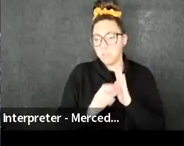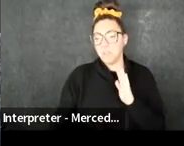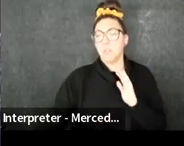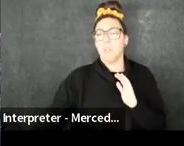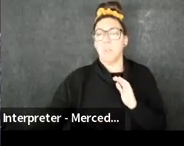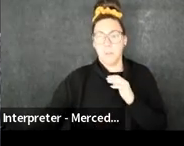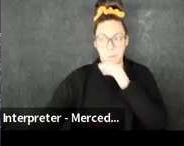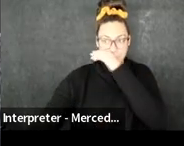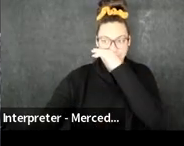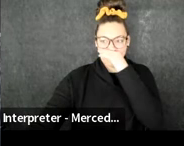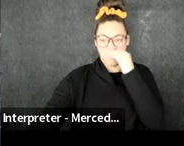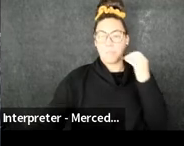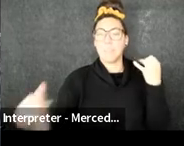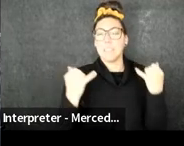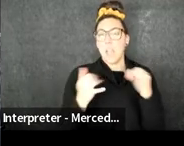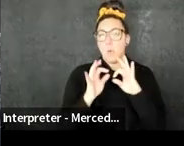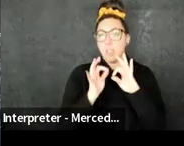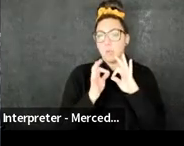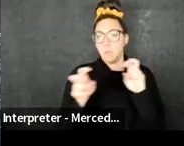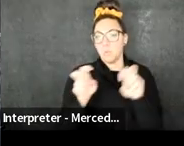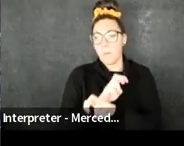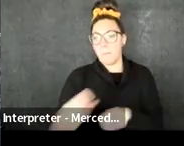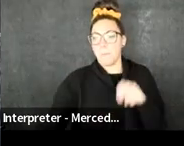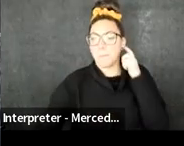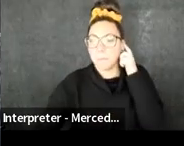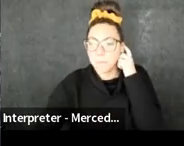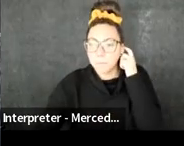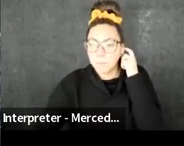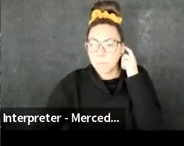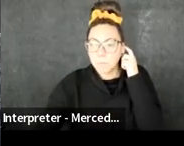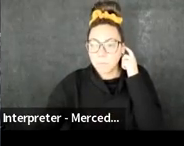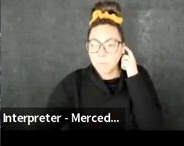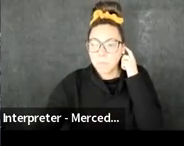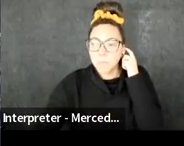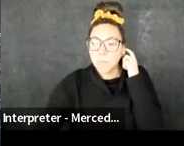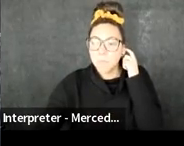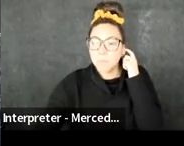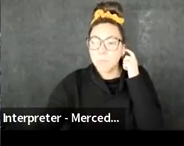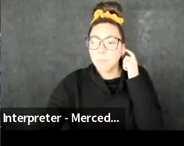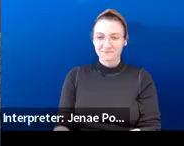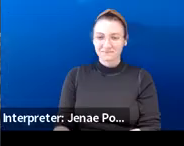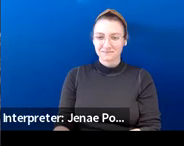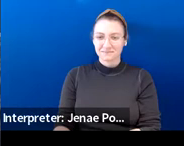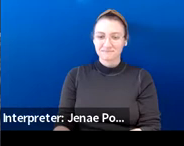They don't automatically appear right away. It takes about two 14 days Symptoms can be anything from fever,